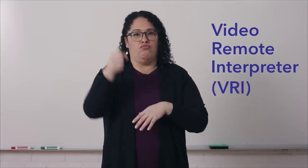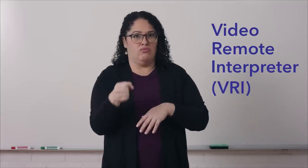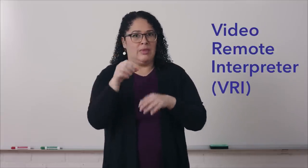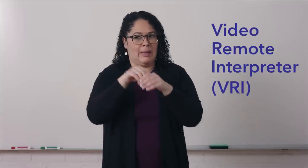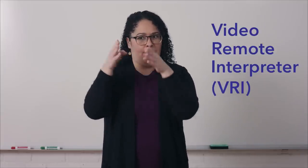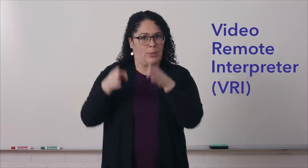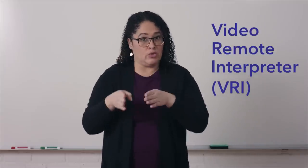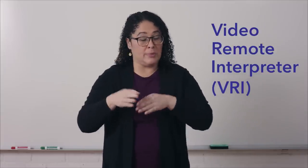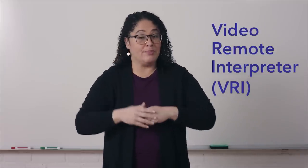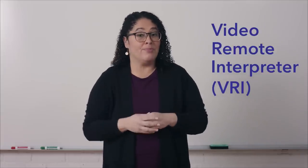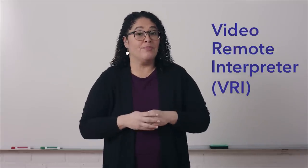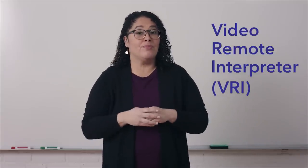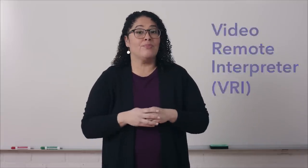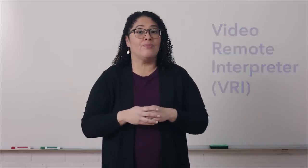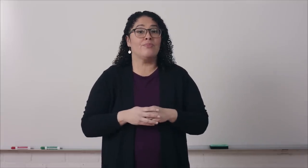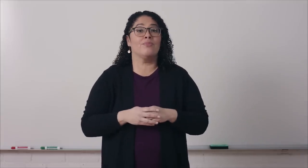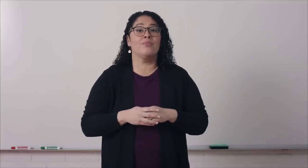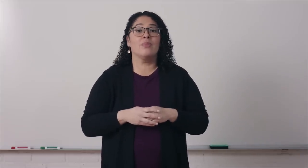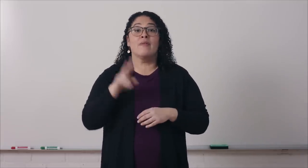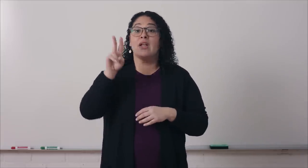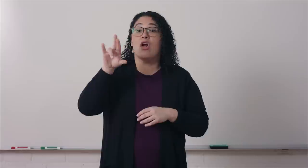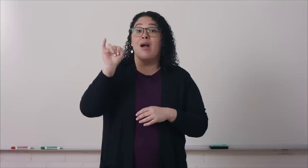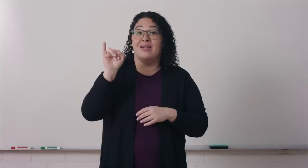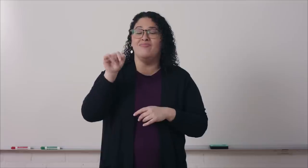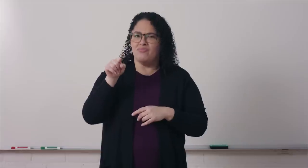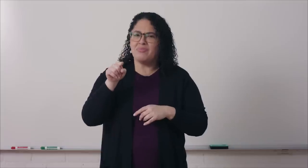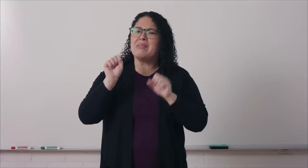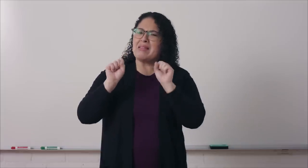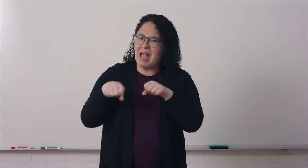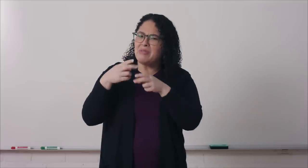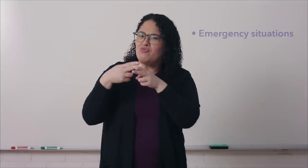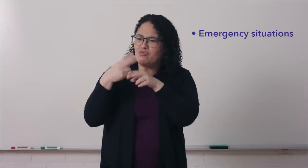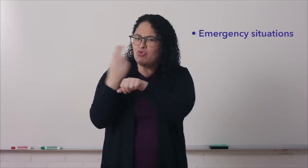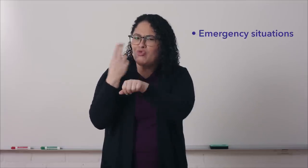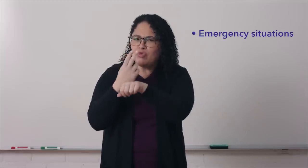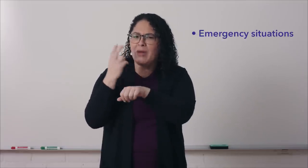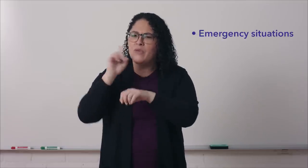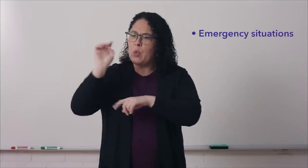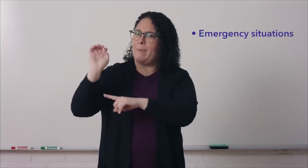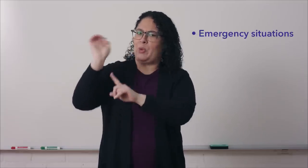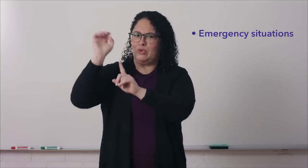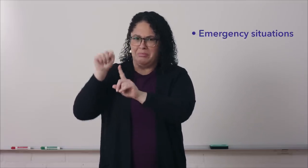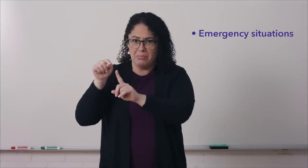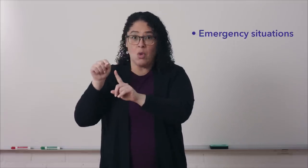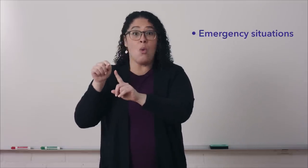In general, VRI is considered appropriate only for emergency situations, temporary use